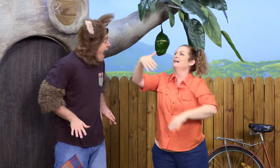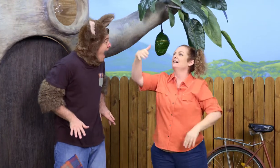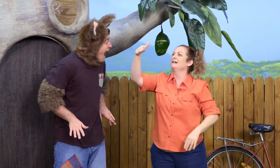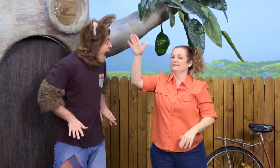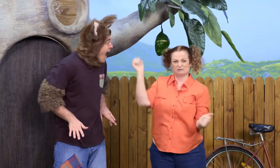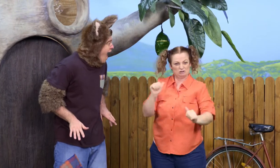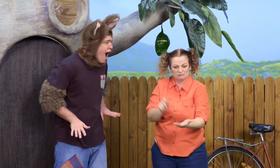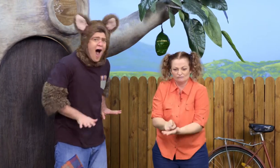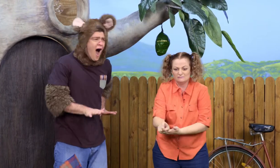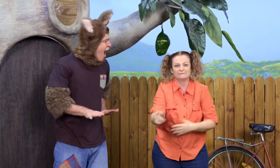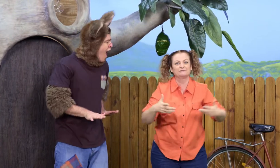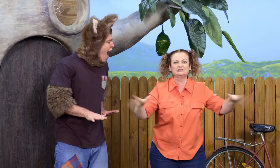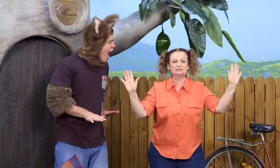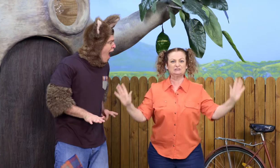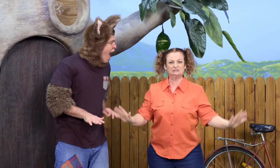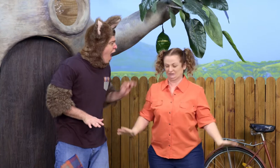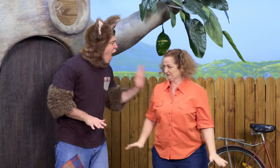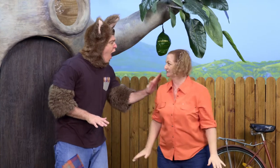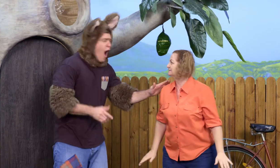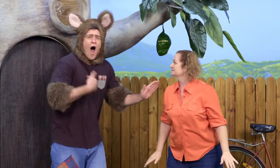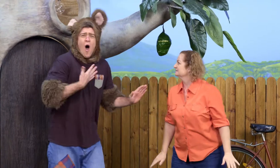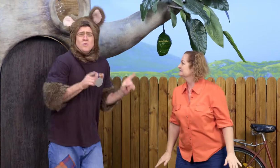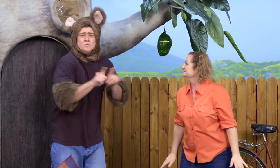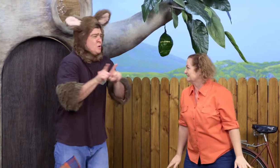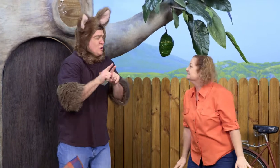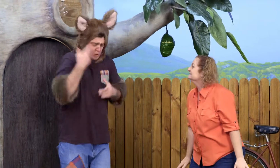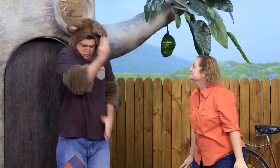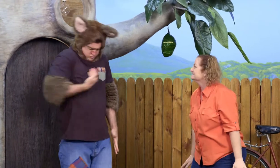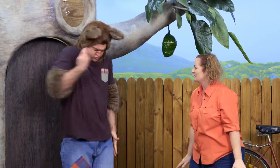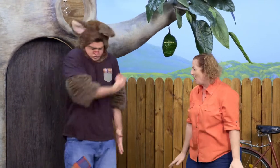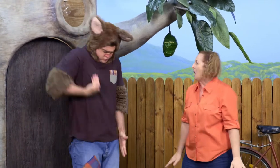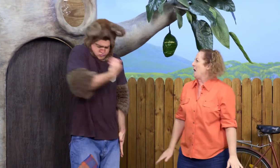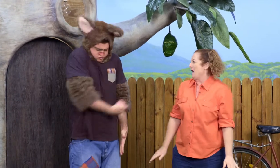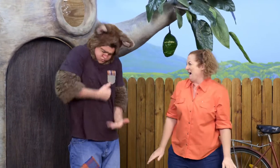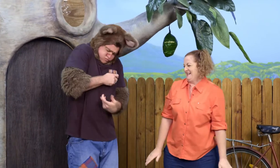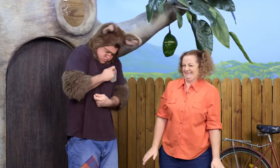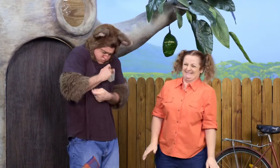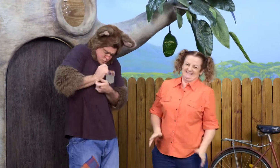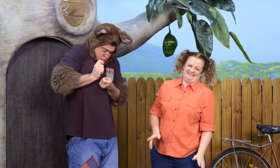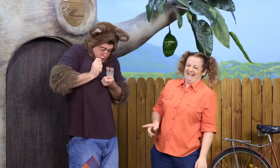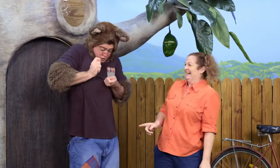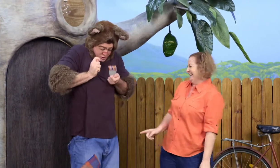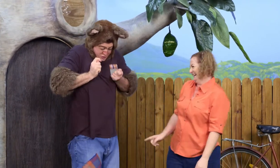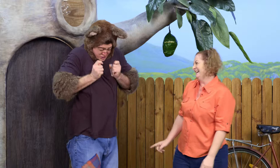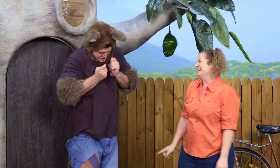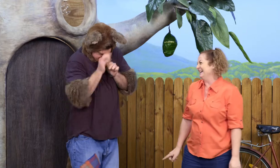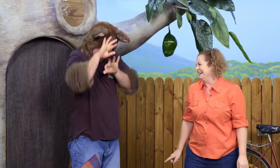Oh! It won't be a caterpillar any more. Sally, could I do the same thing? Can I wrap myself into a pupa